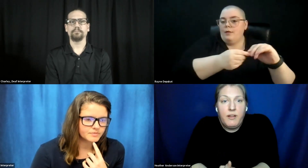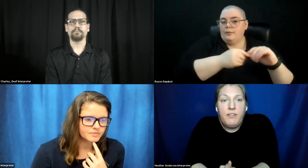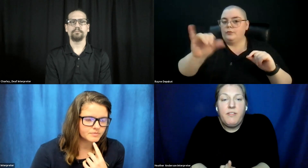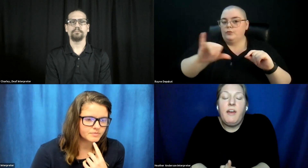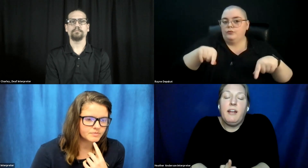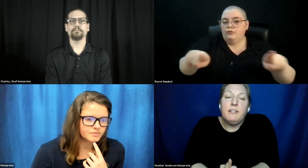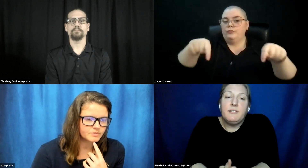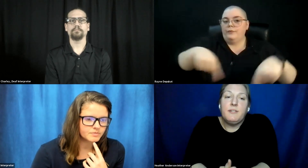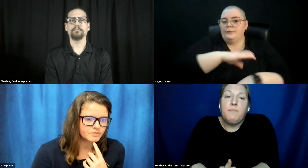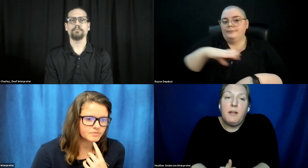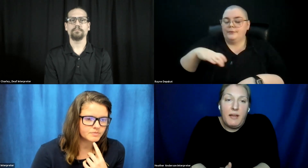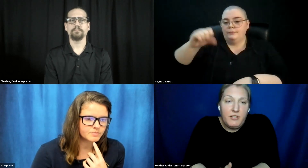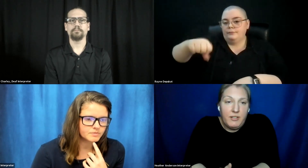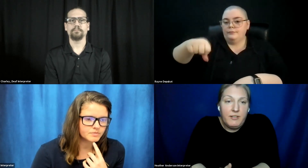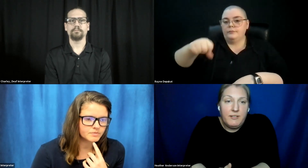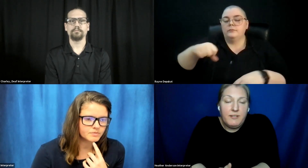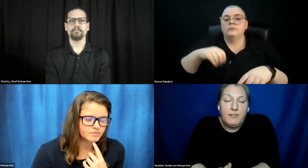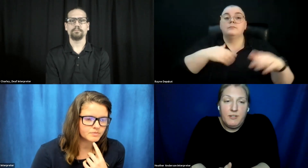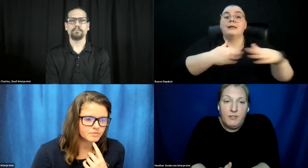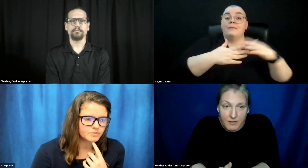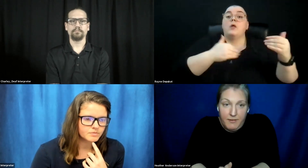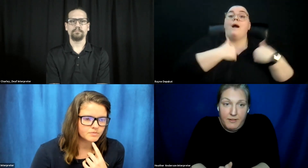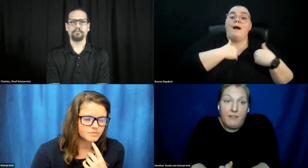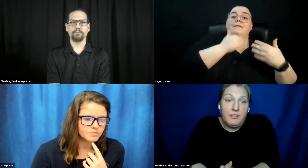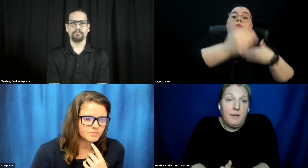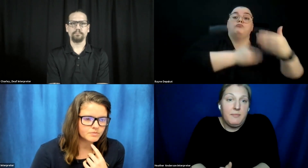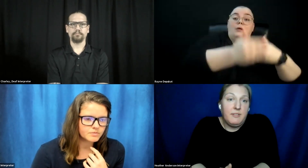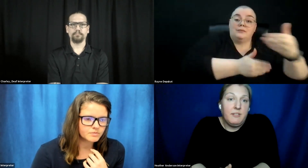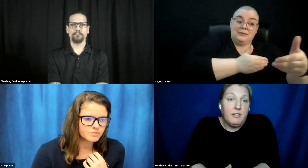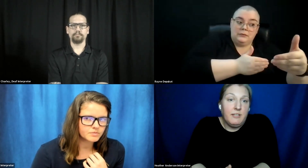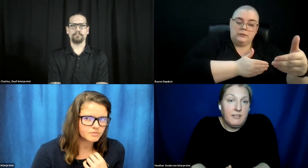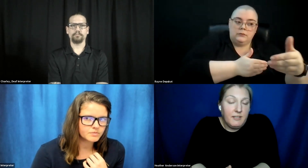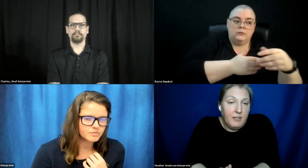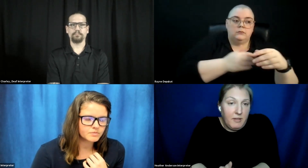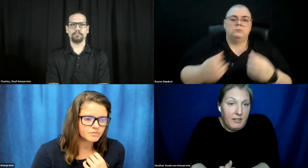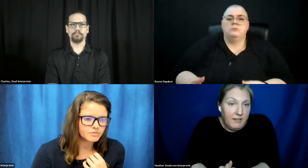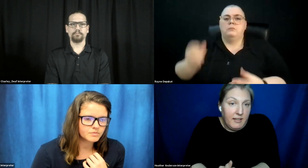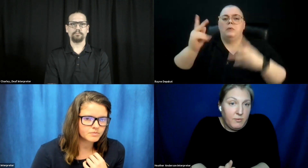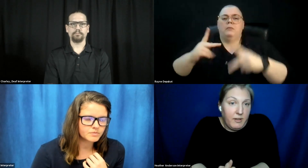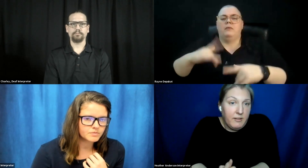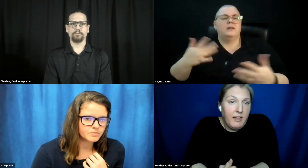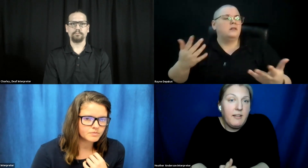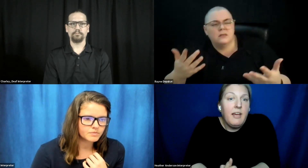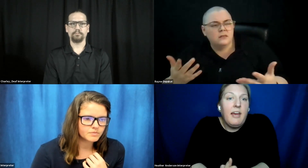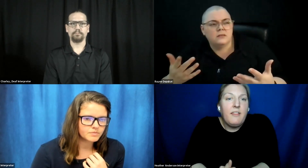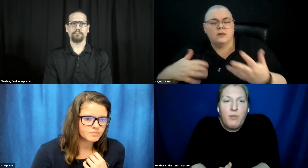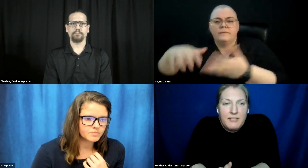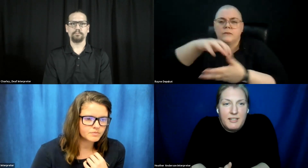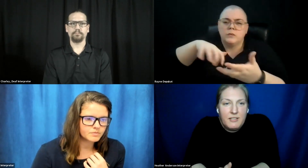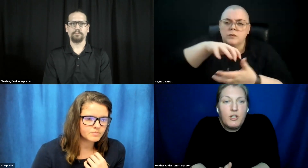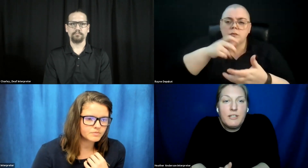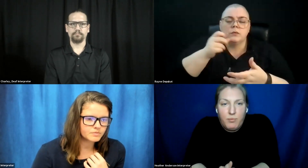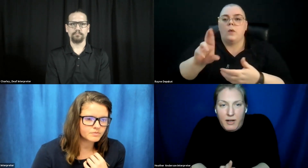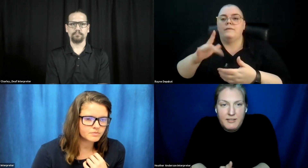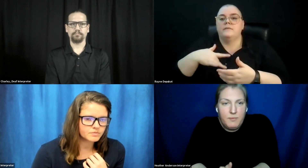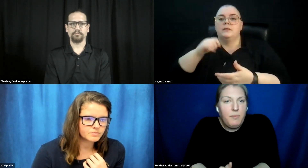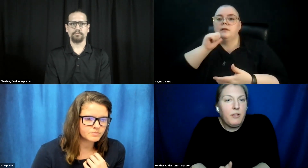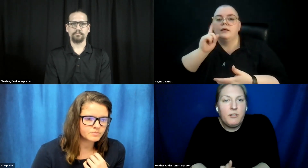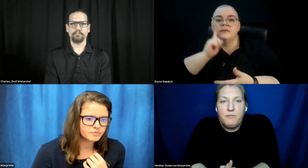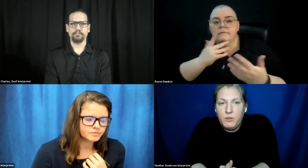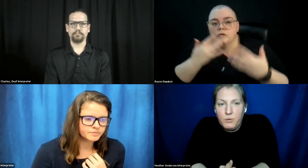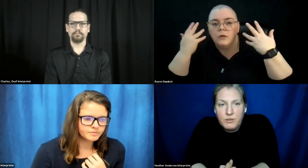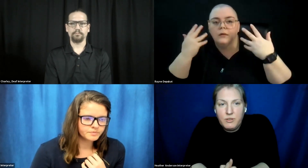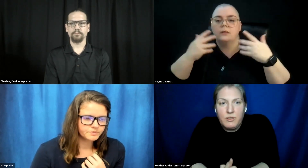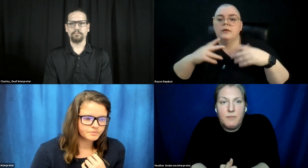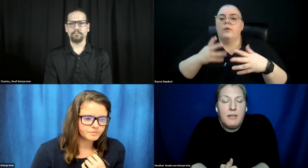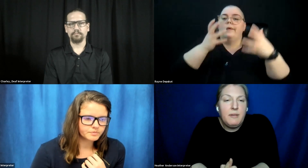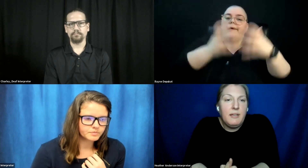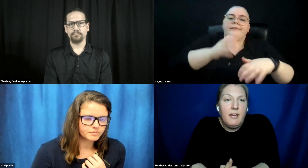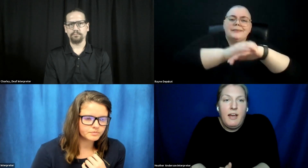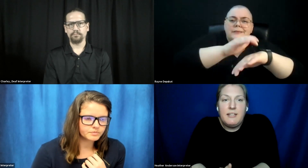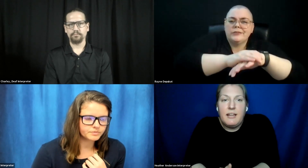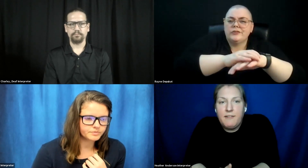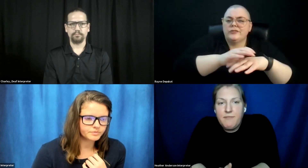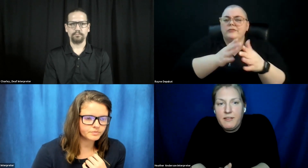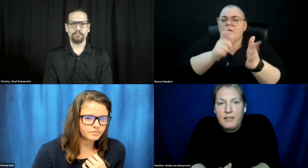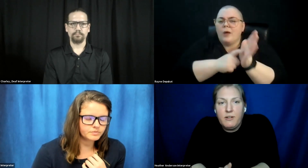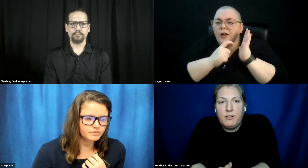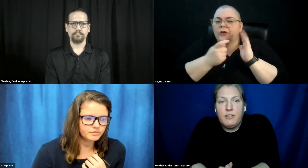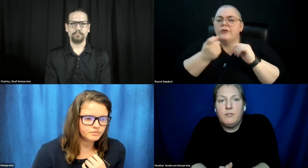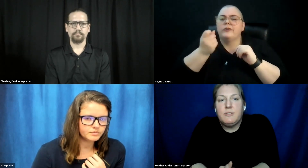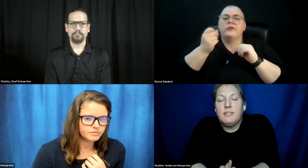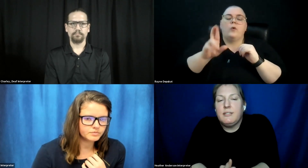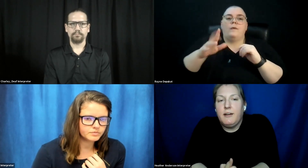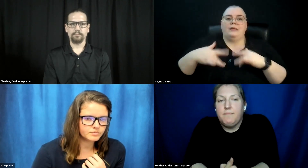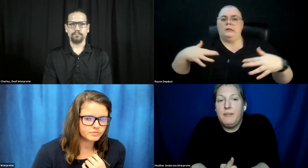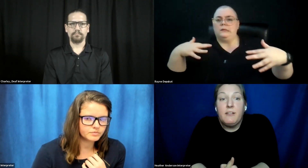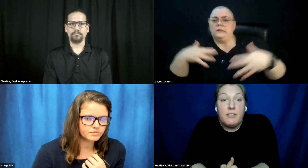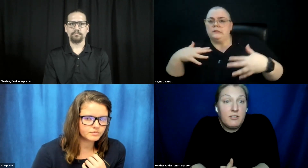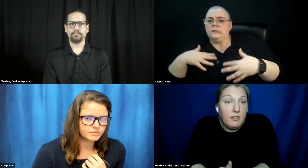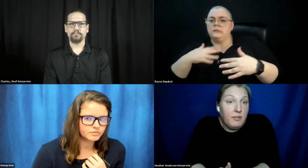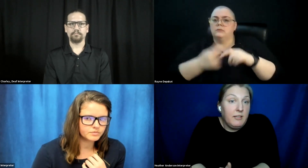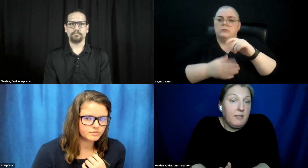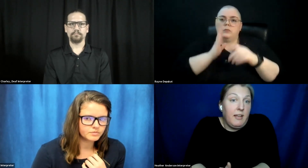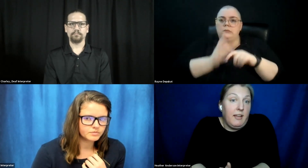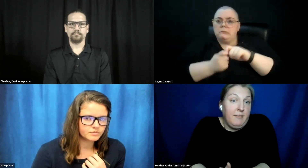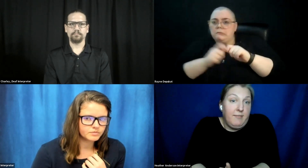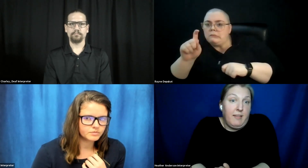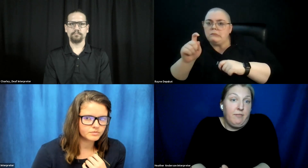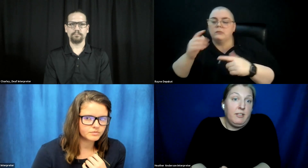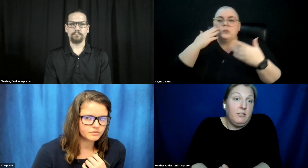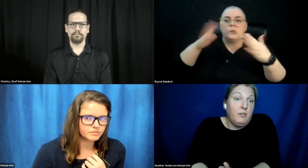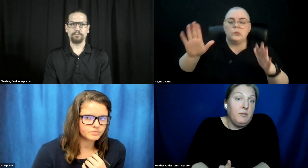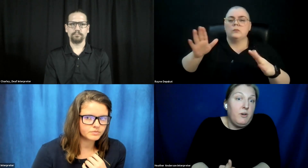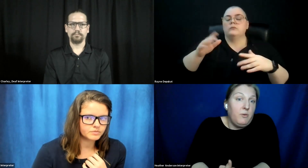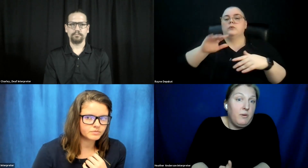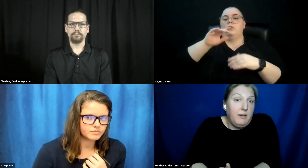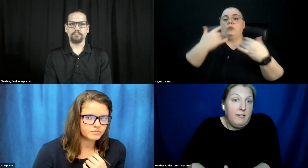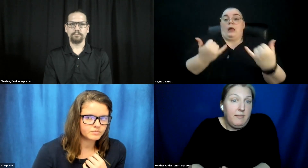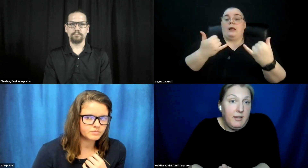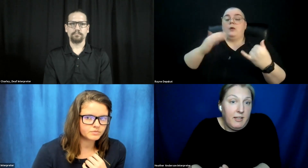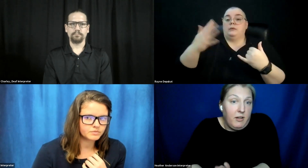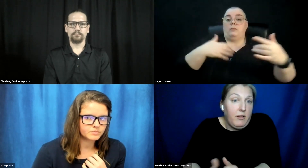So that has been mentioned several times during this committee as well and the process during the process people are confused, or maybe it's not differently or they're using English so they and they really don't know.